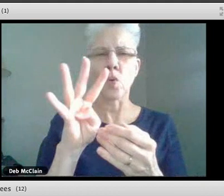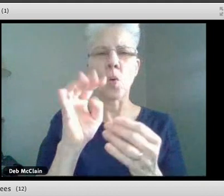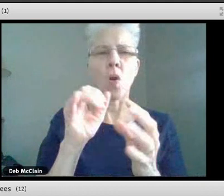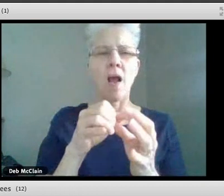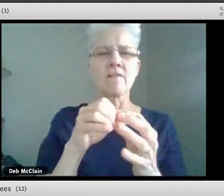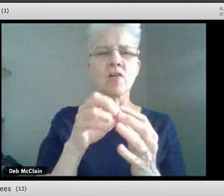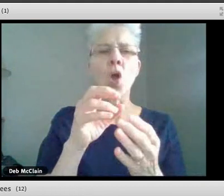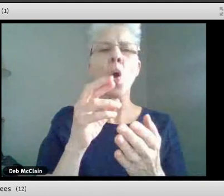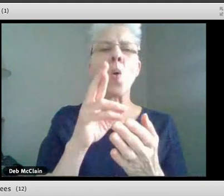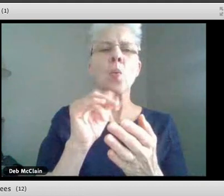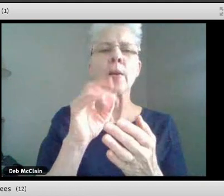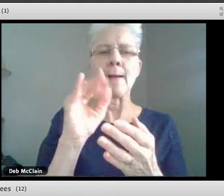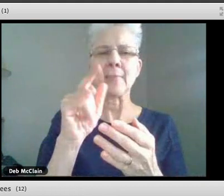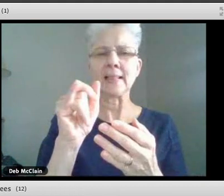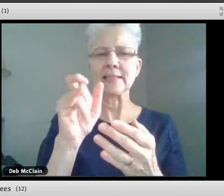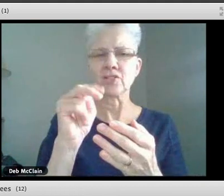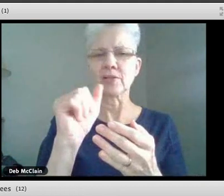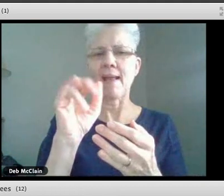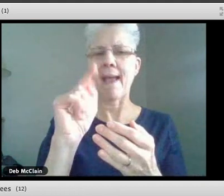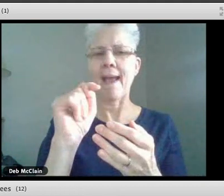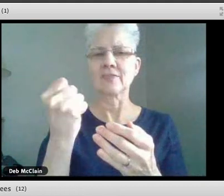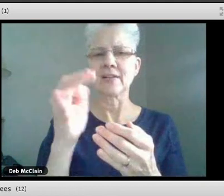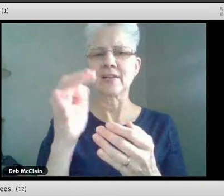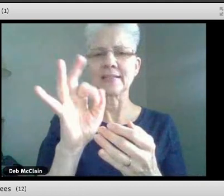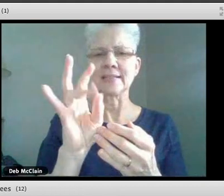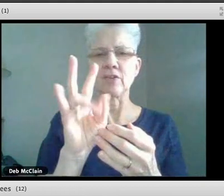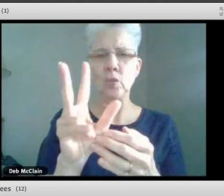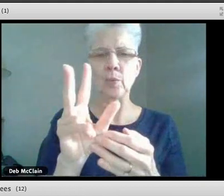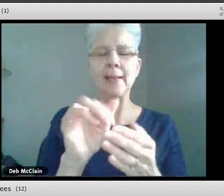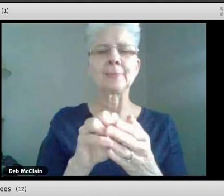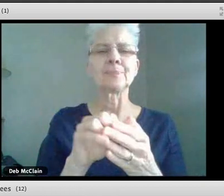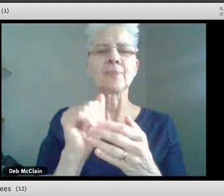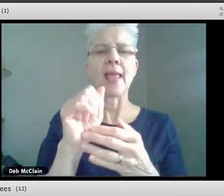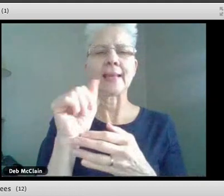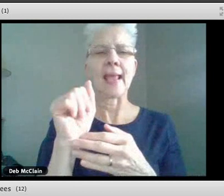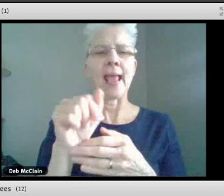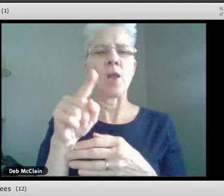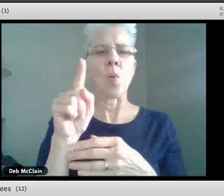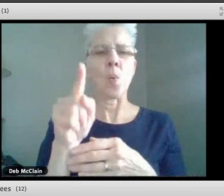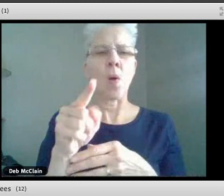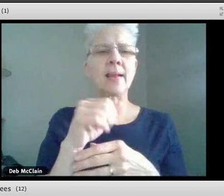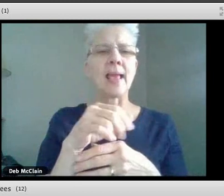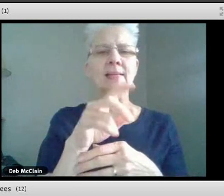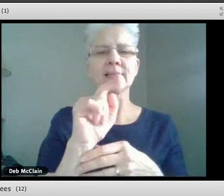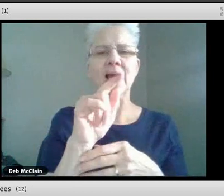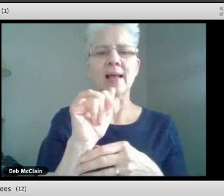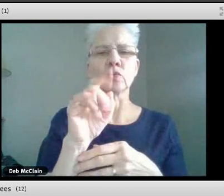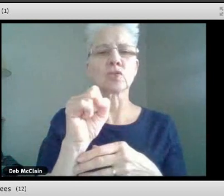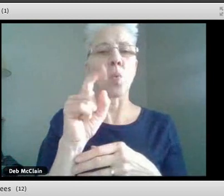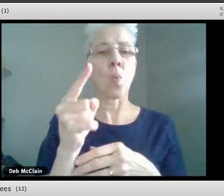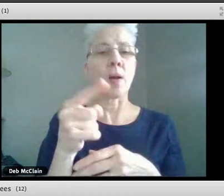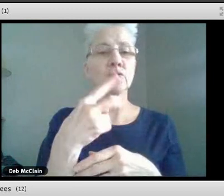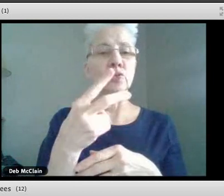the ADA, the ADA I titled I and II and Title III, and also sometimes 508 depending on